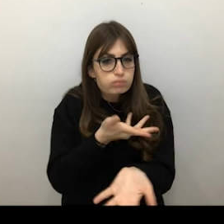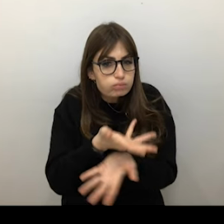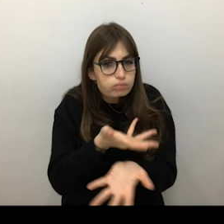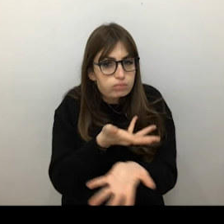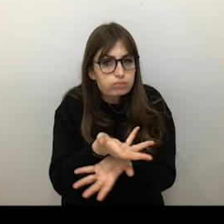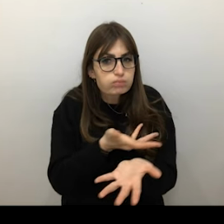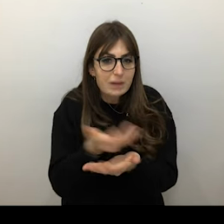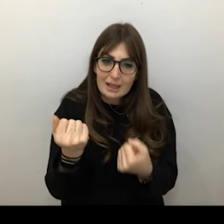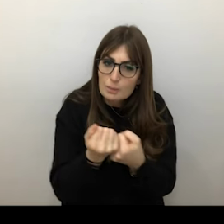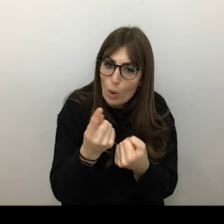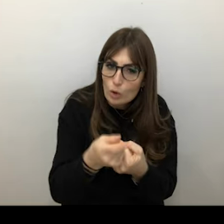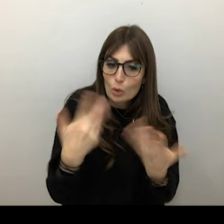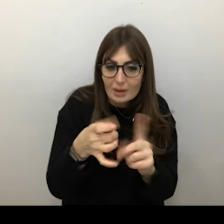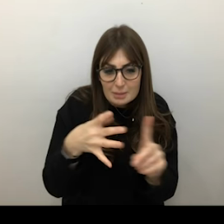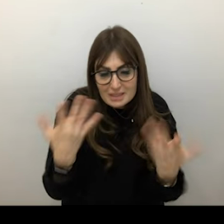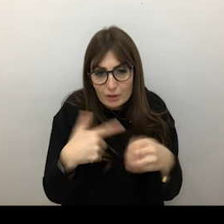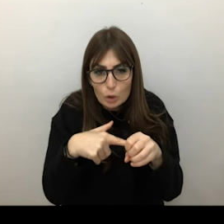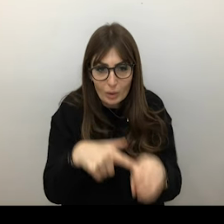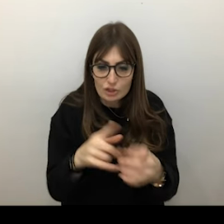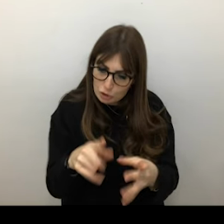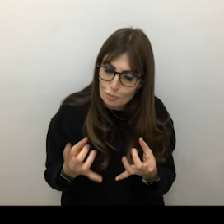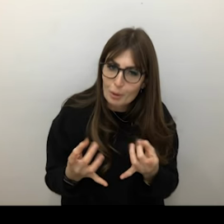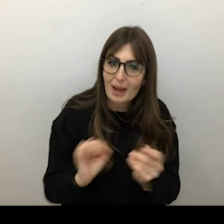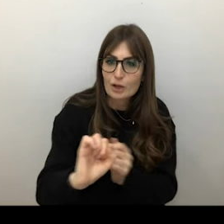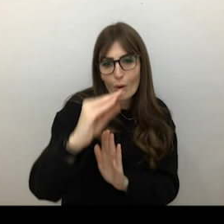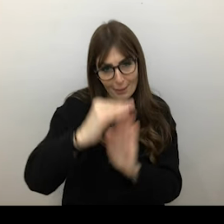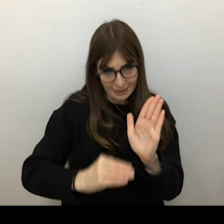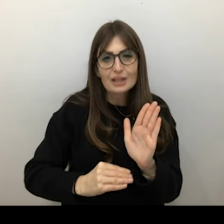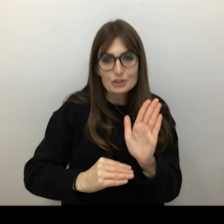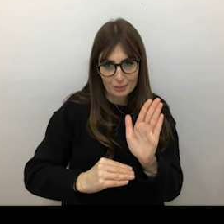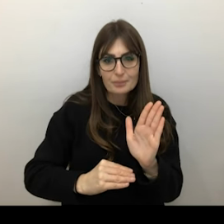with you and support you with specific questions as you prepare your application.